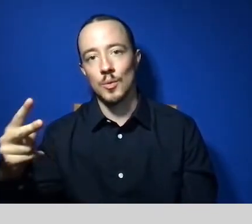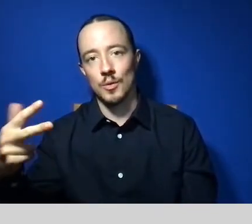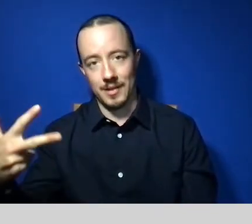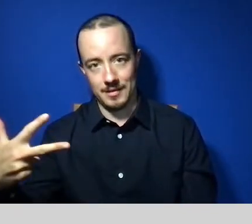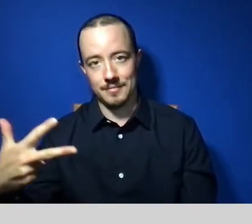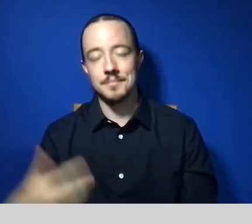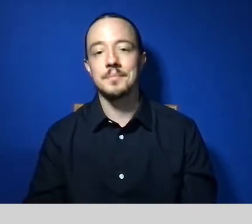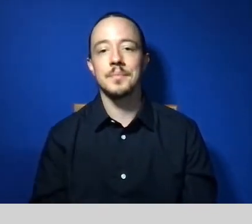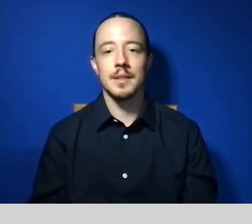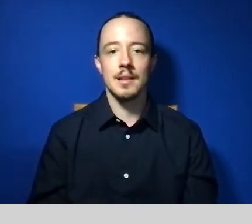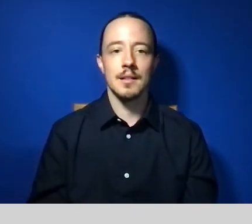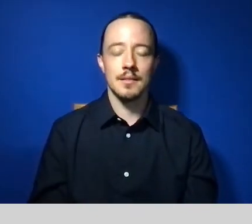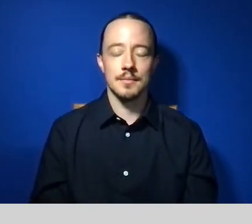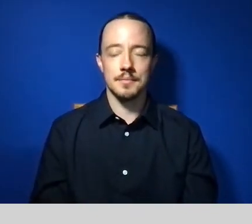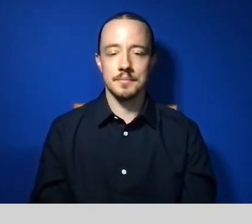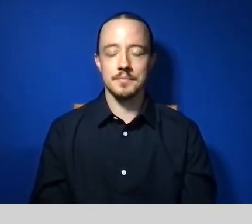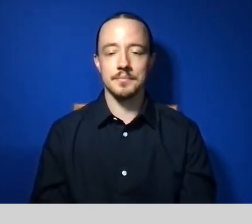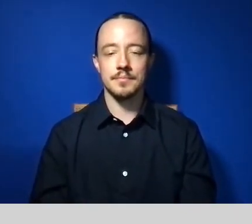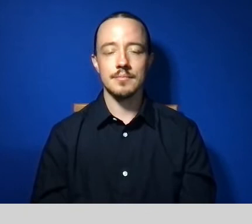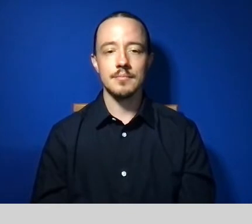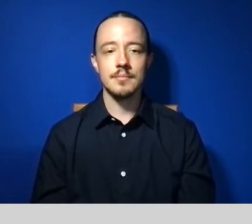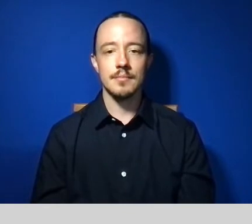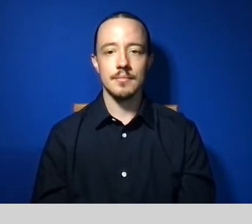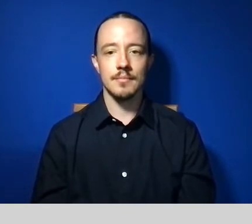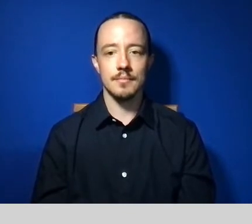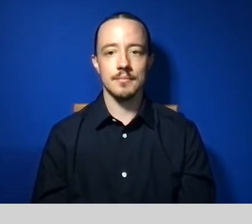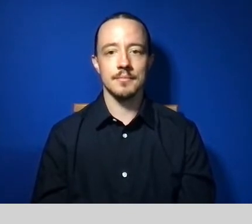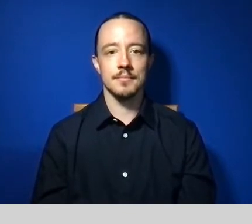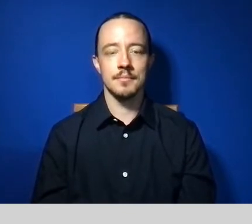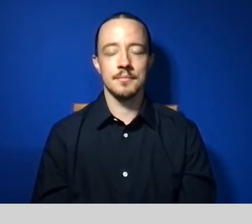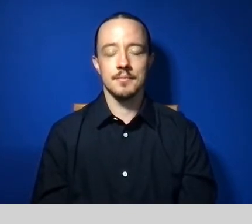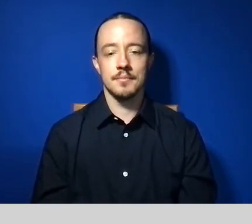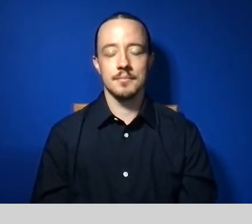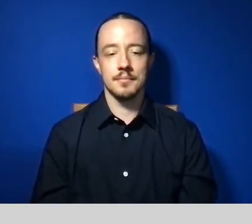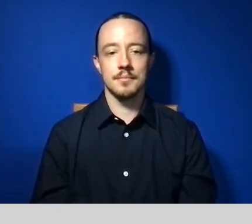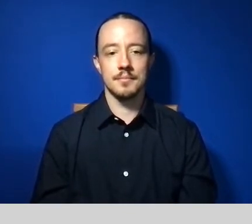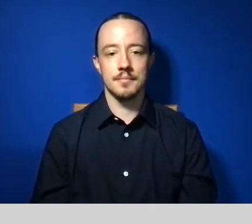frames equals frames and the layout equals layout, right? So I'm gonna hit play here.